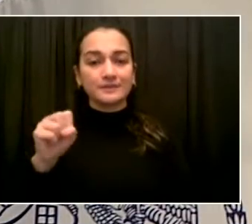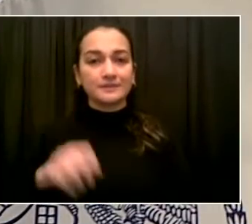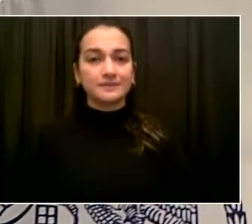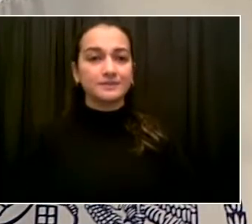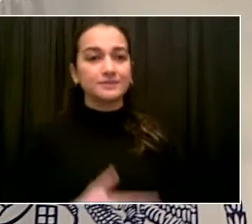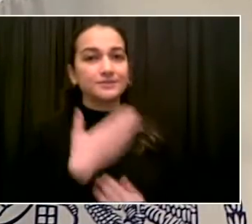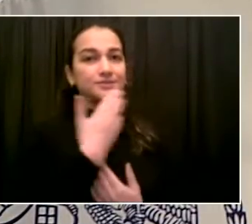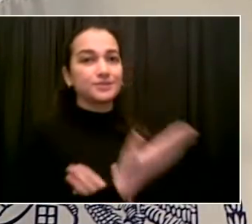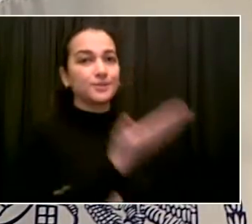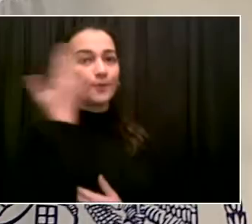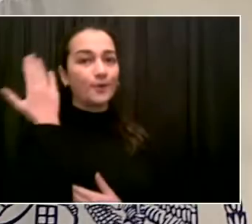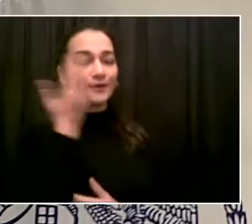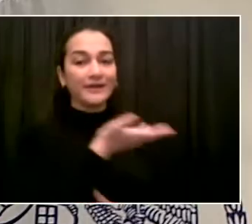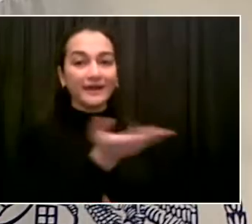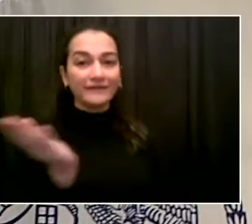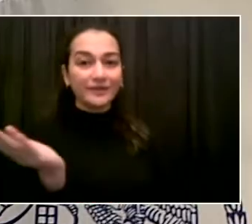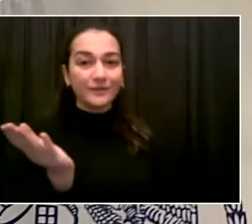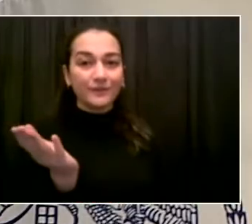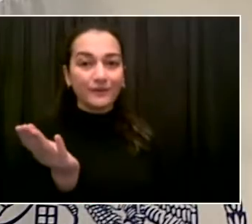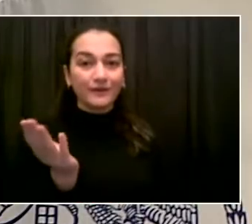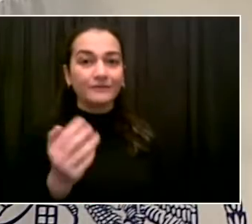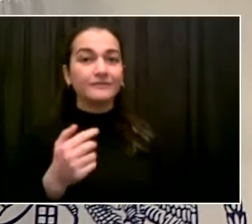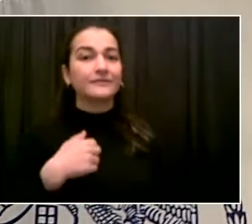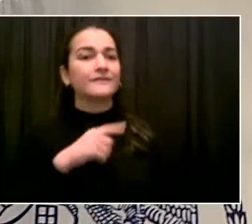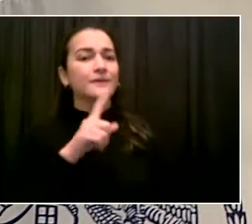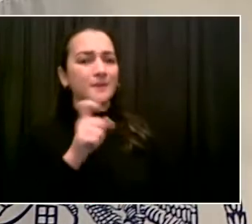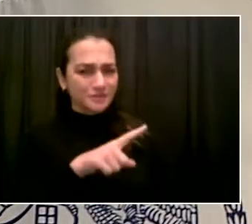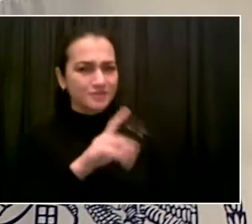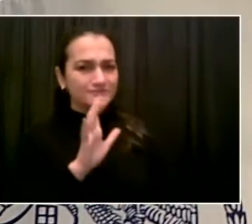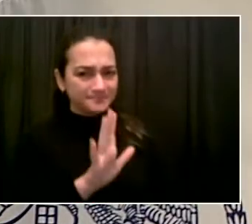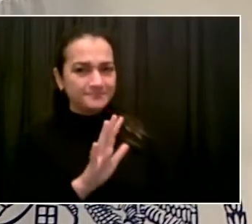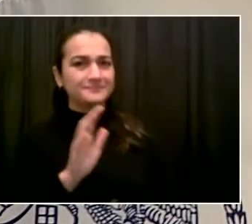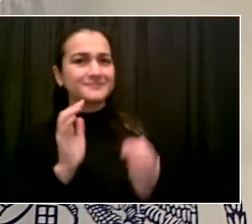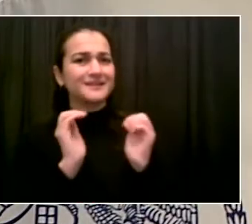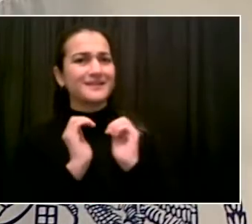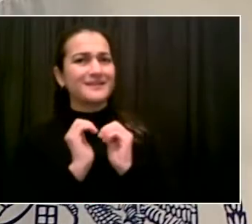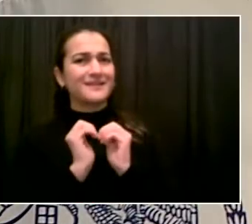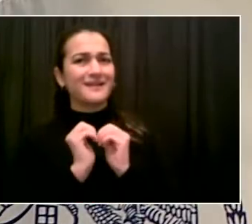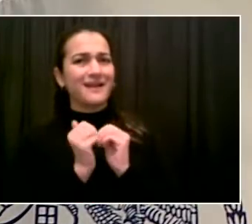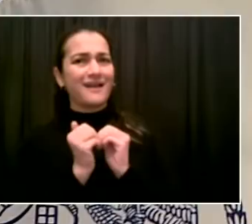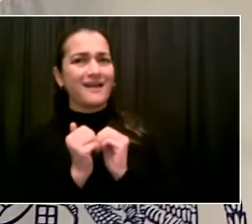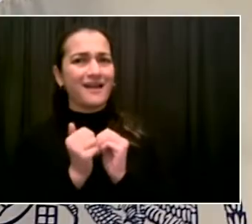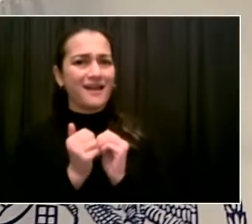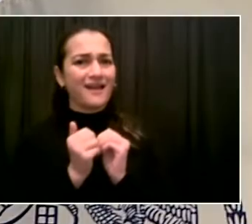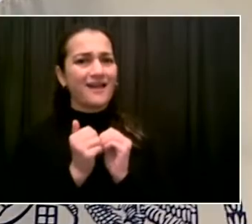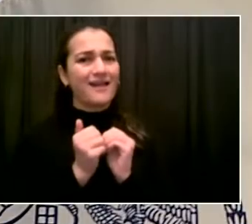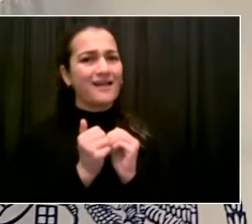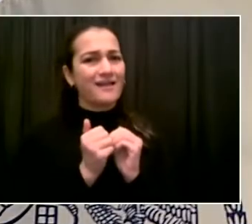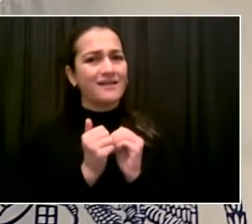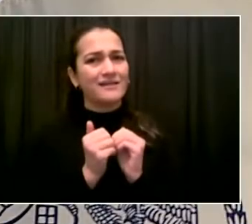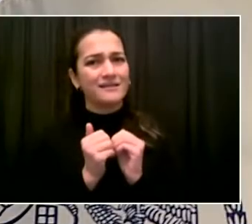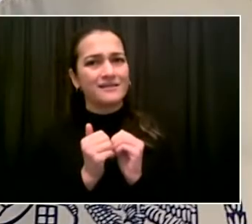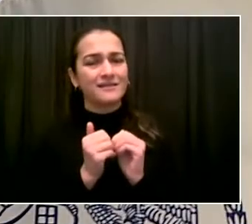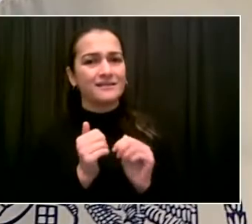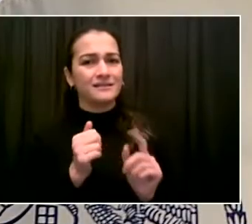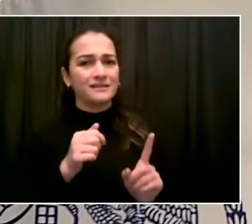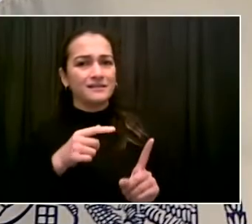WINS. Reporetr: HOW DO YOU PLAN